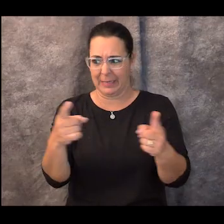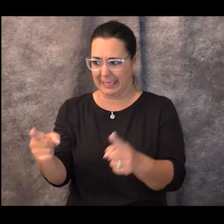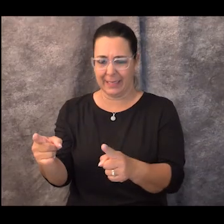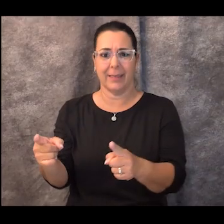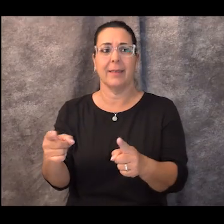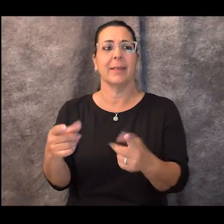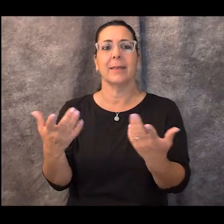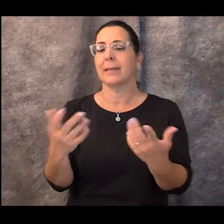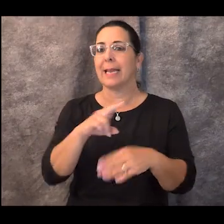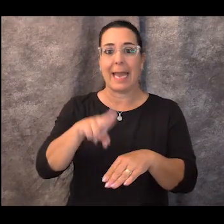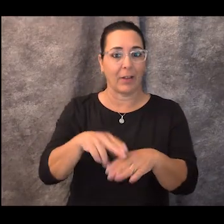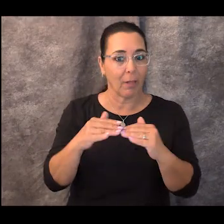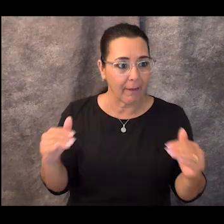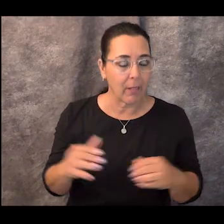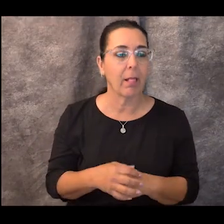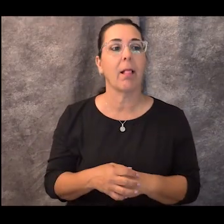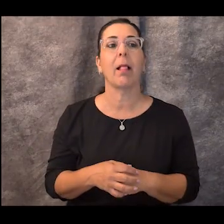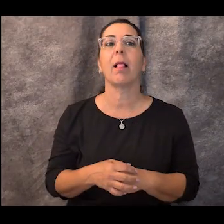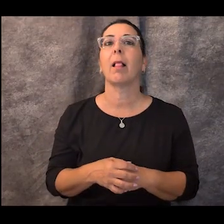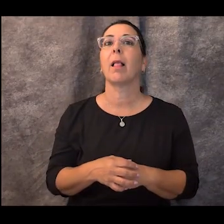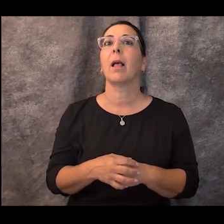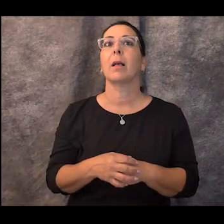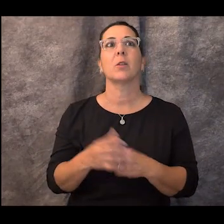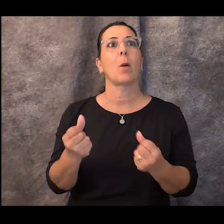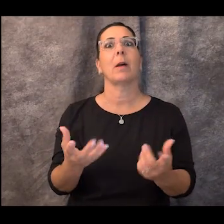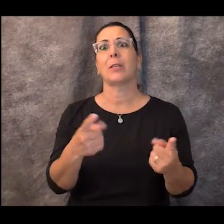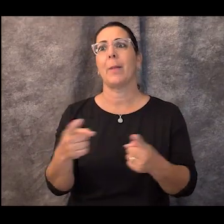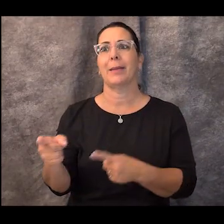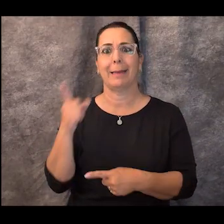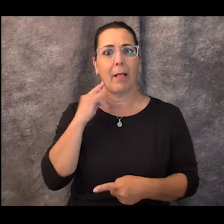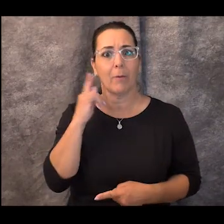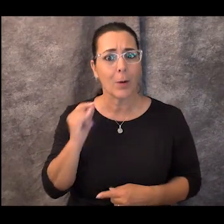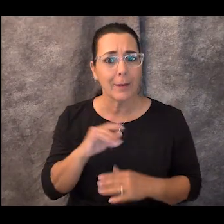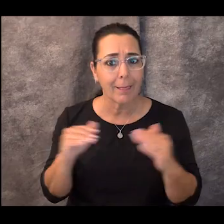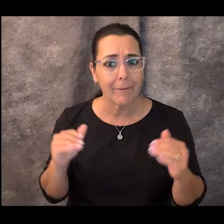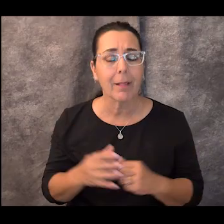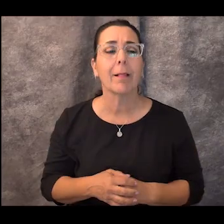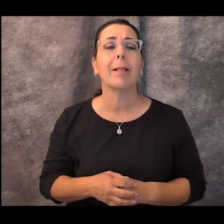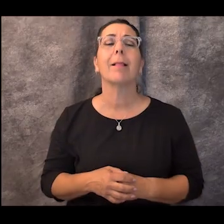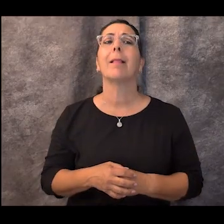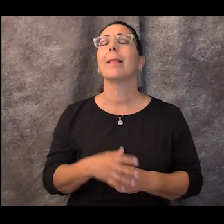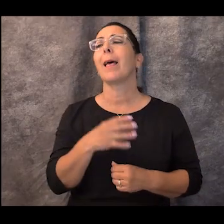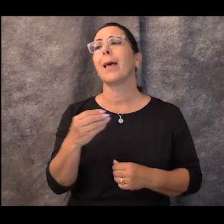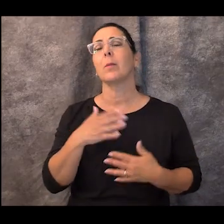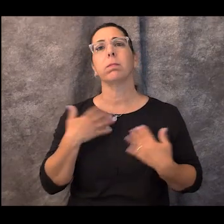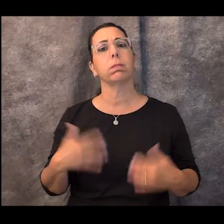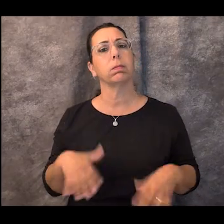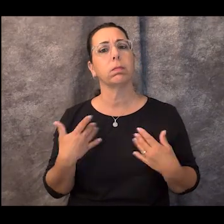at the national level, everything that's happening in California. And just, the importance of voting